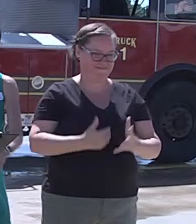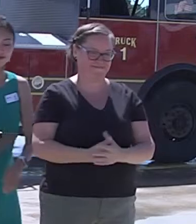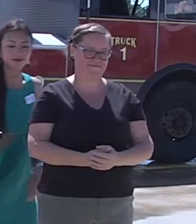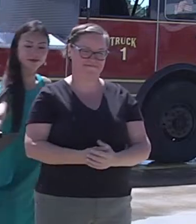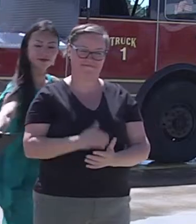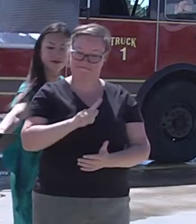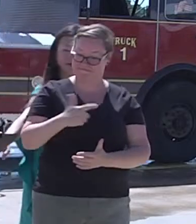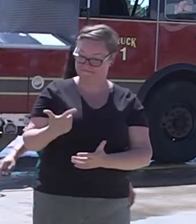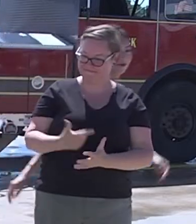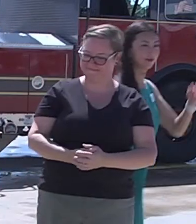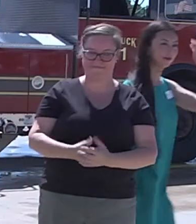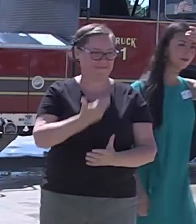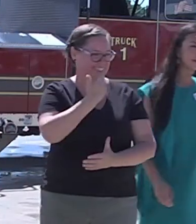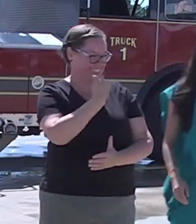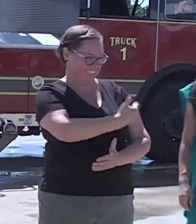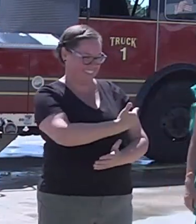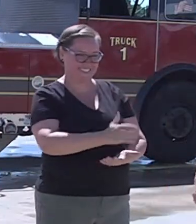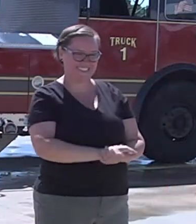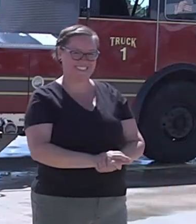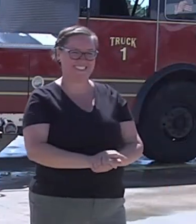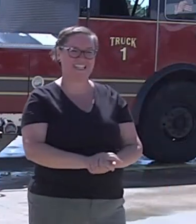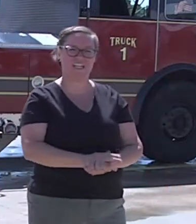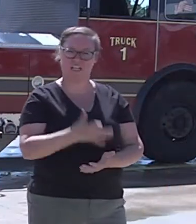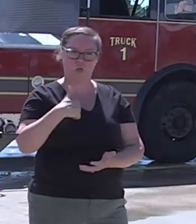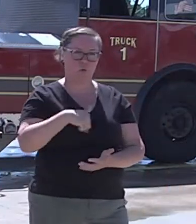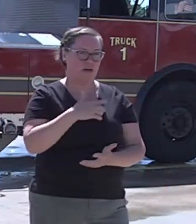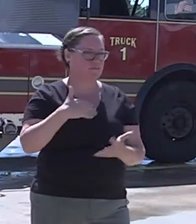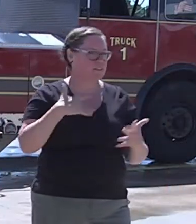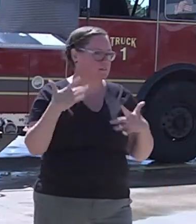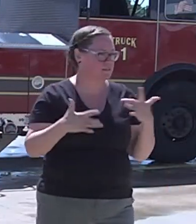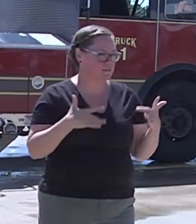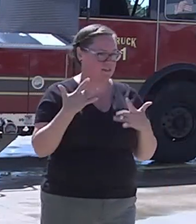thank you mayor wo uh we've got some really exciting news last year the city opened the